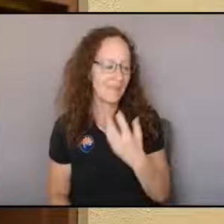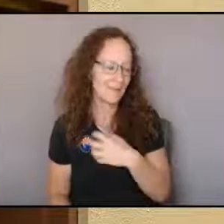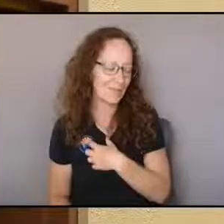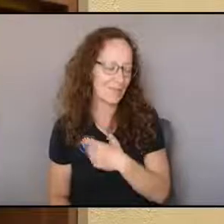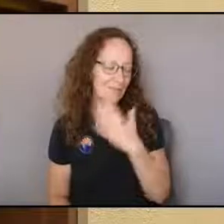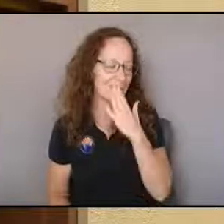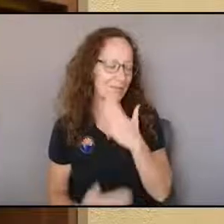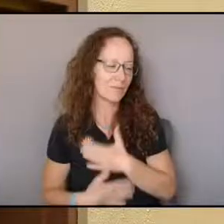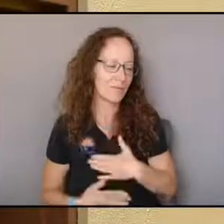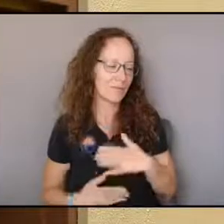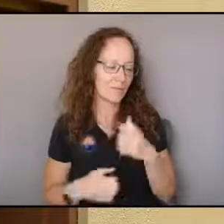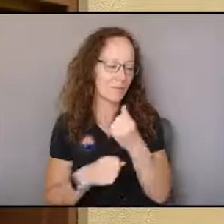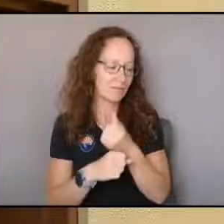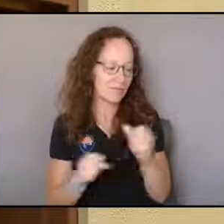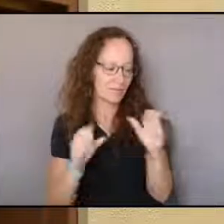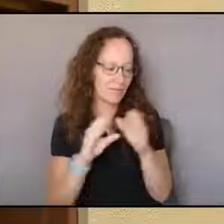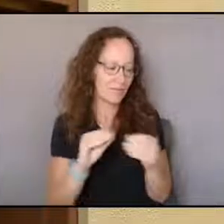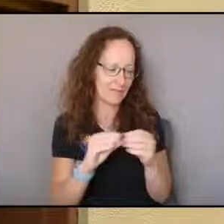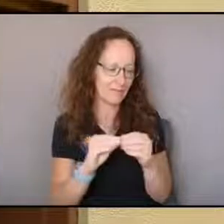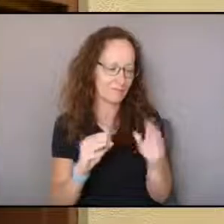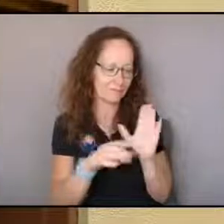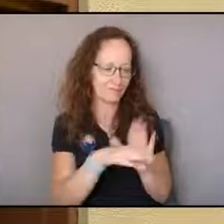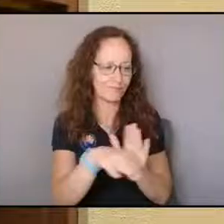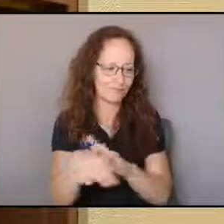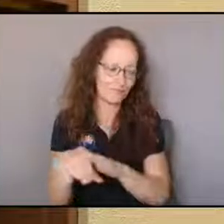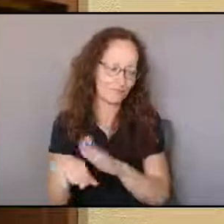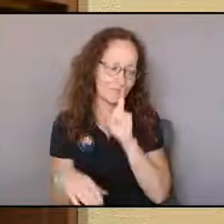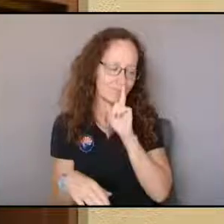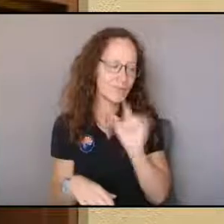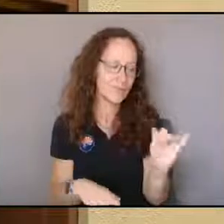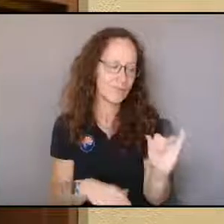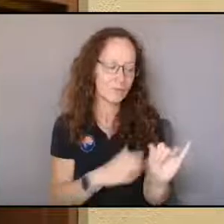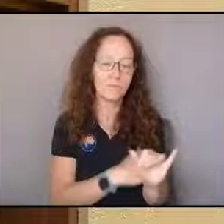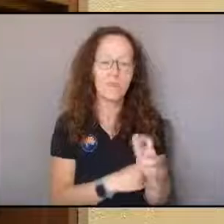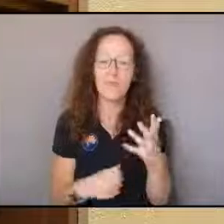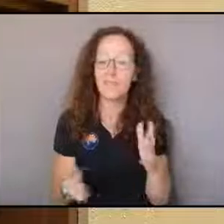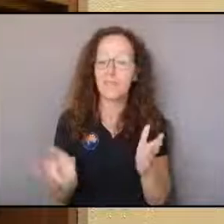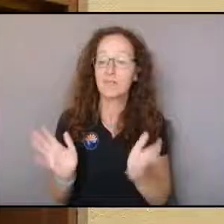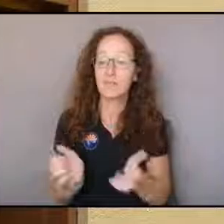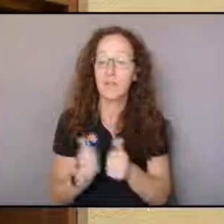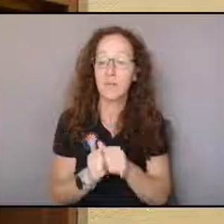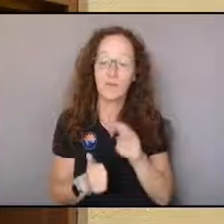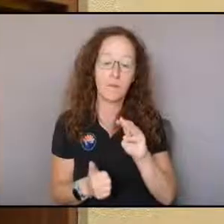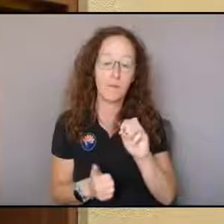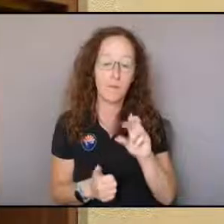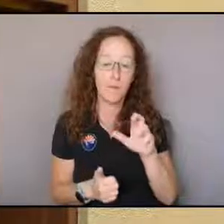THANK YOU, SHERIFF. WE DO APPRECIATE THOSE SAFETY MESSAGES AS WELL.